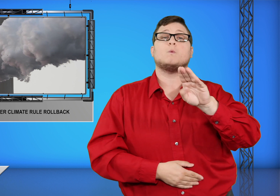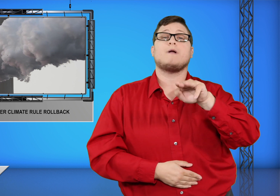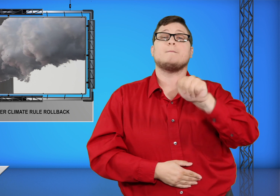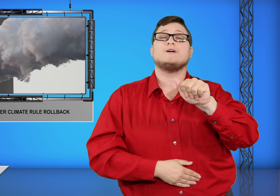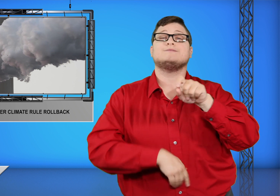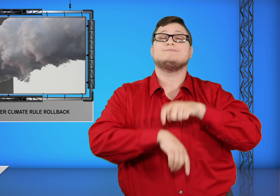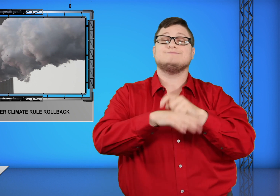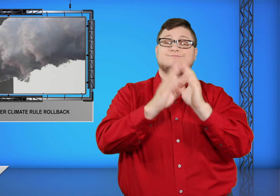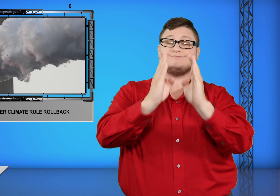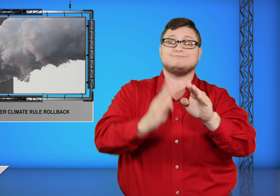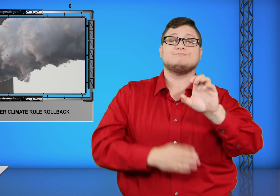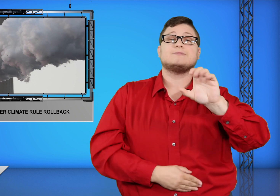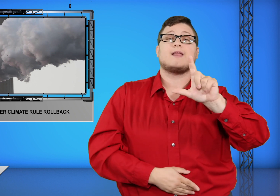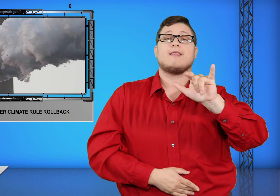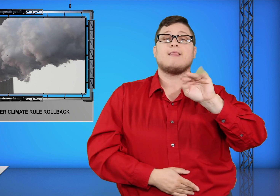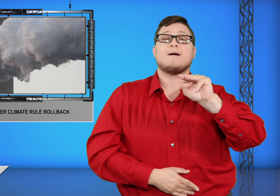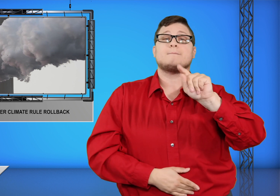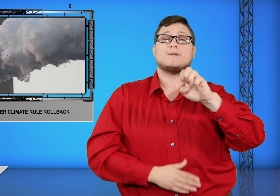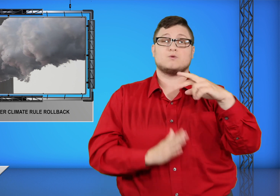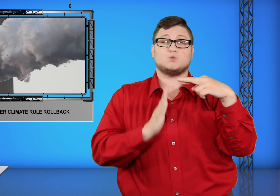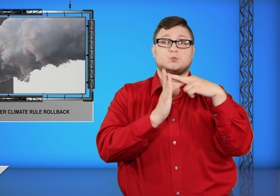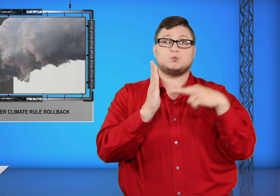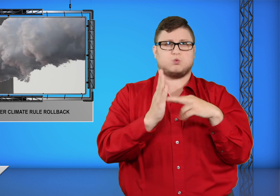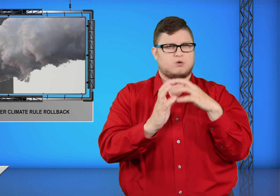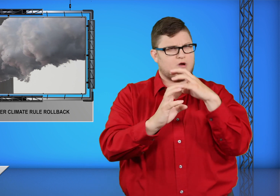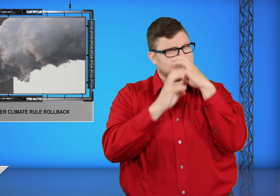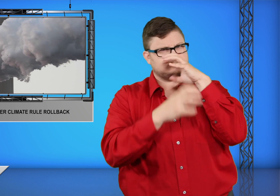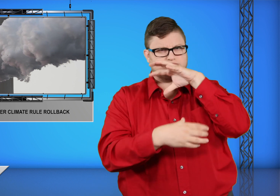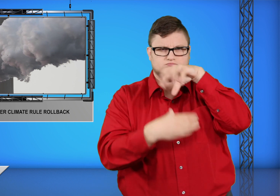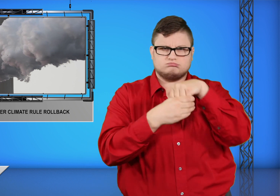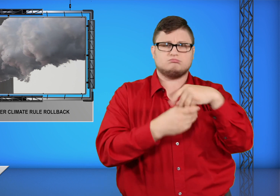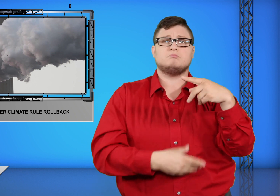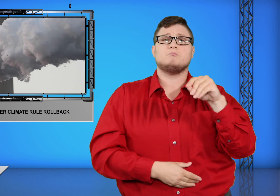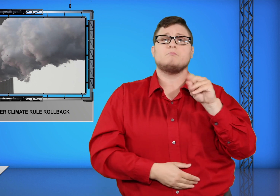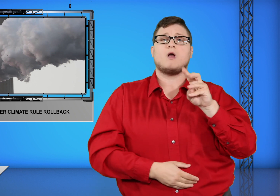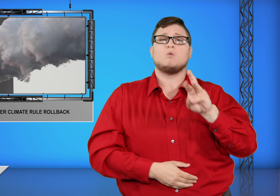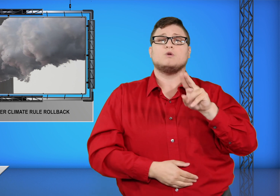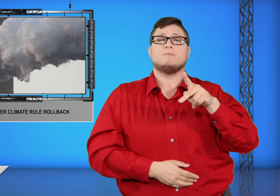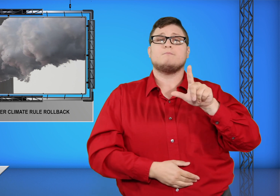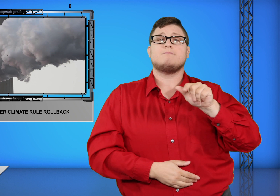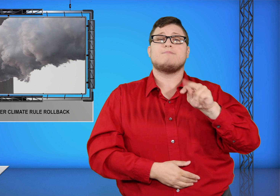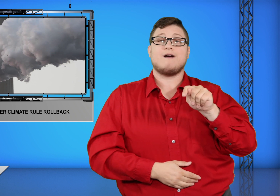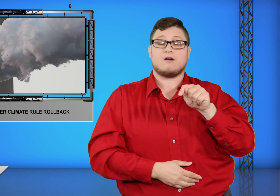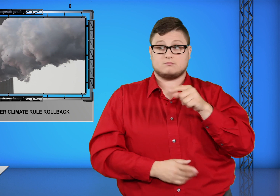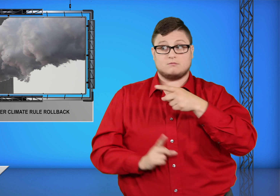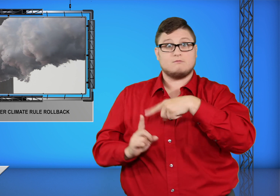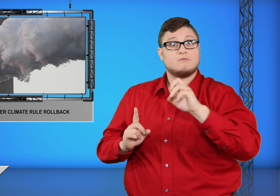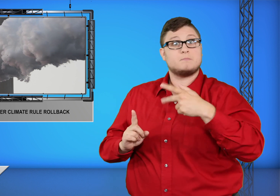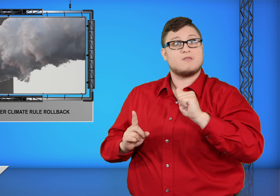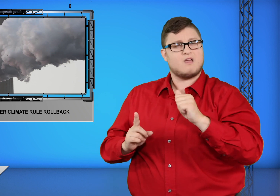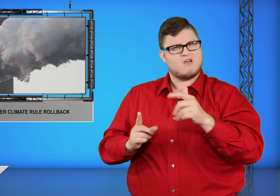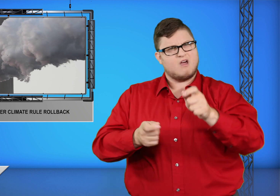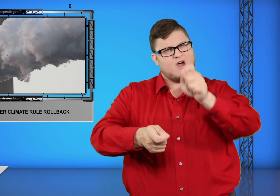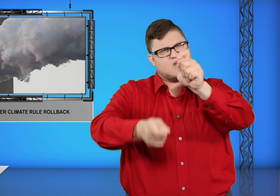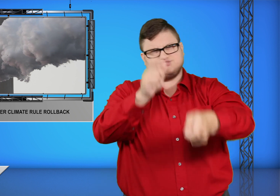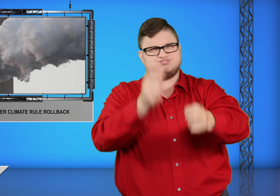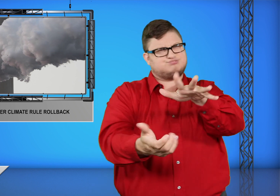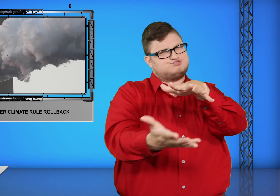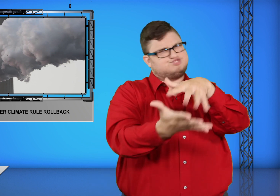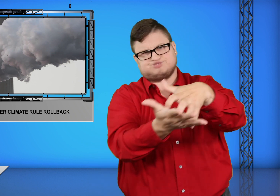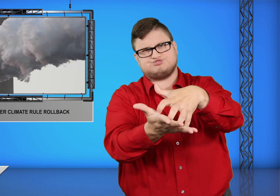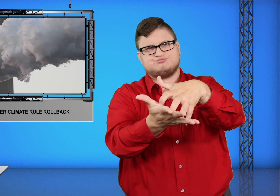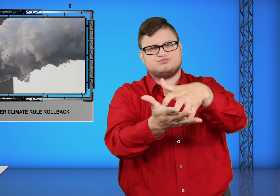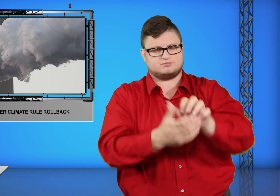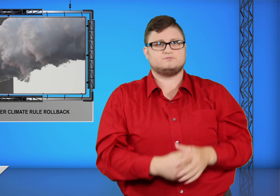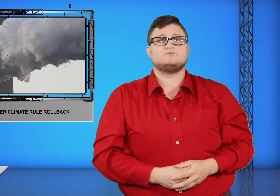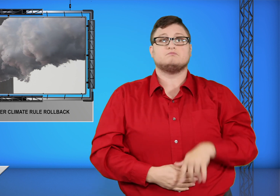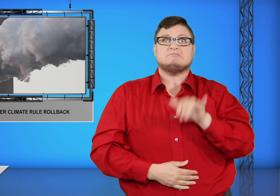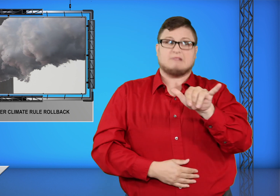over its rollback of an Obama-era climate rule involving powerplants.